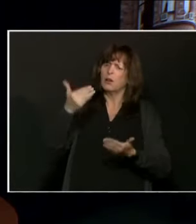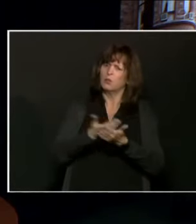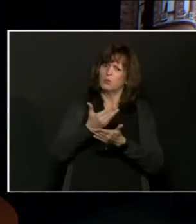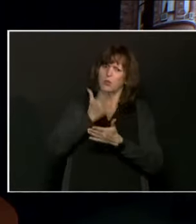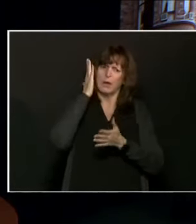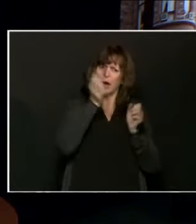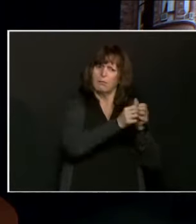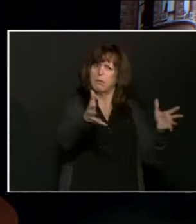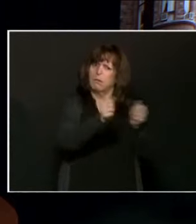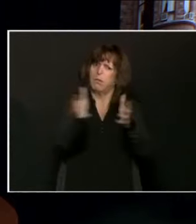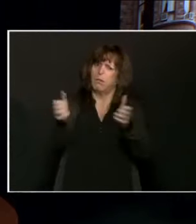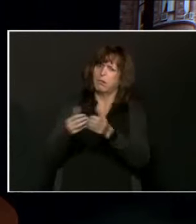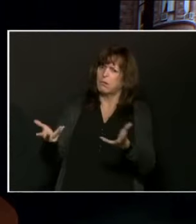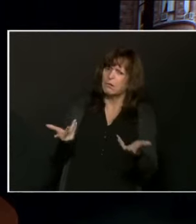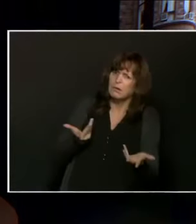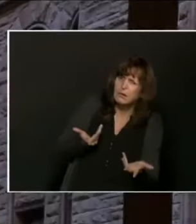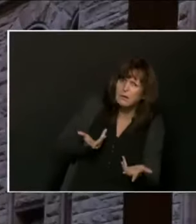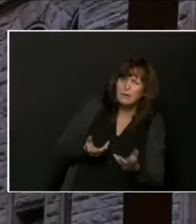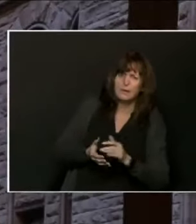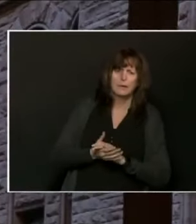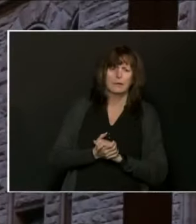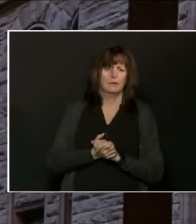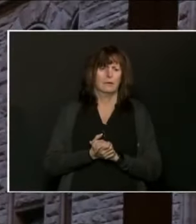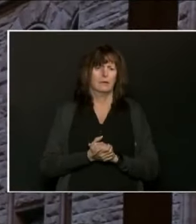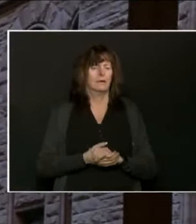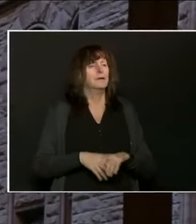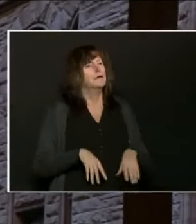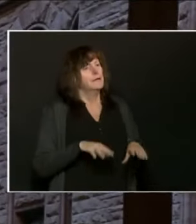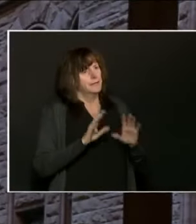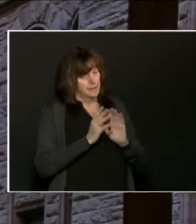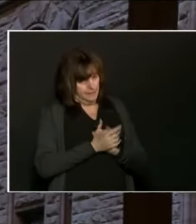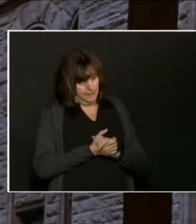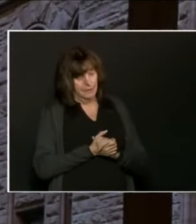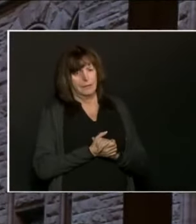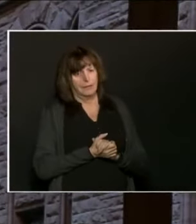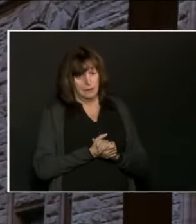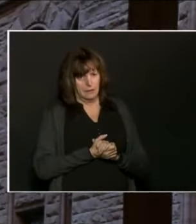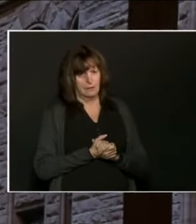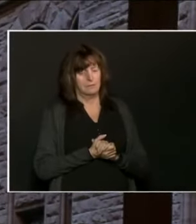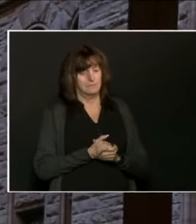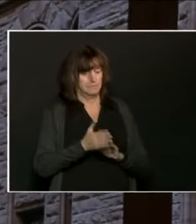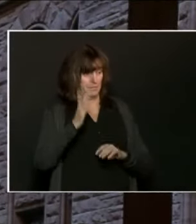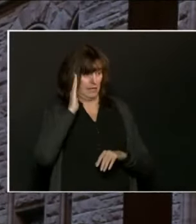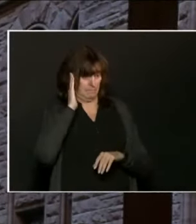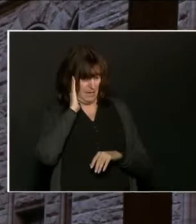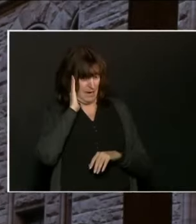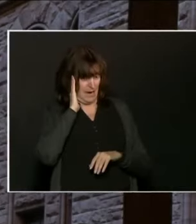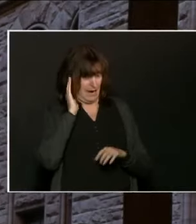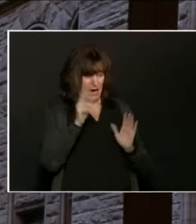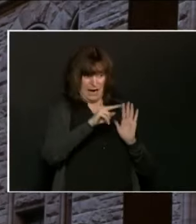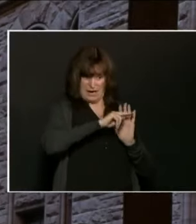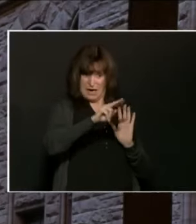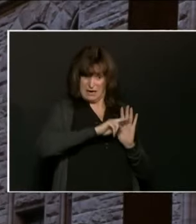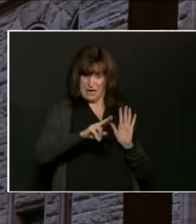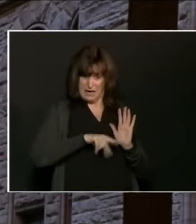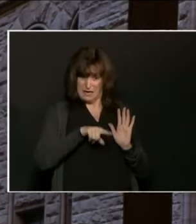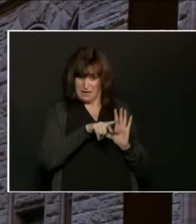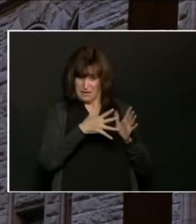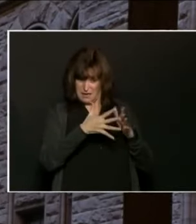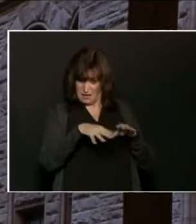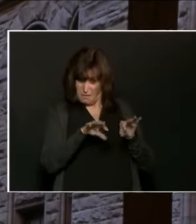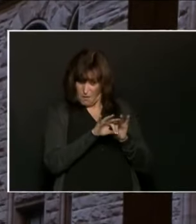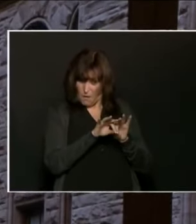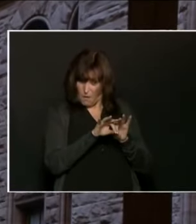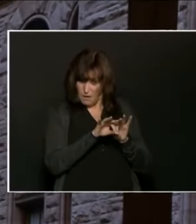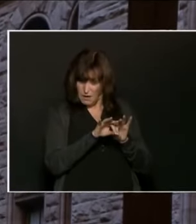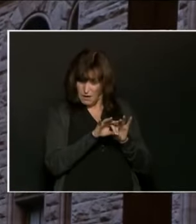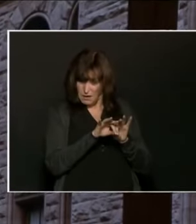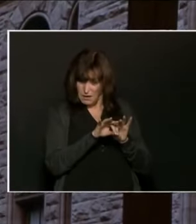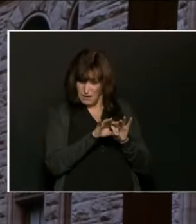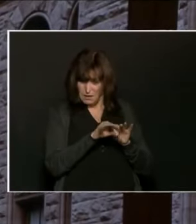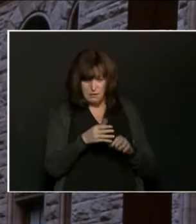NEW BEDS?